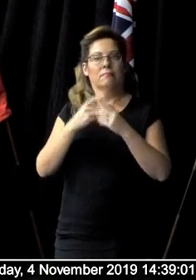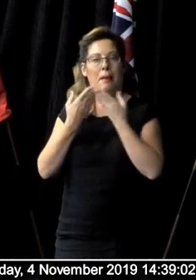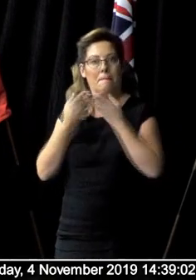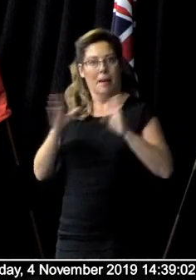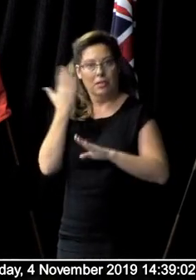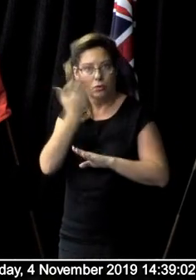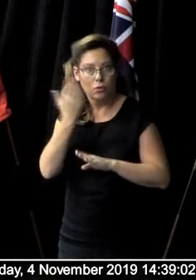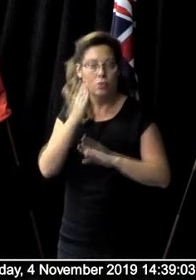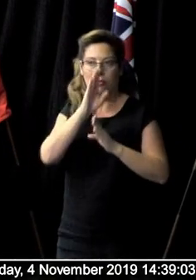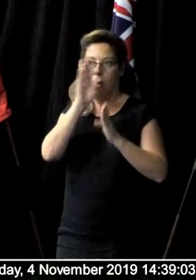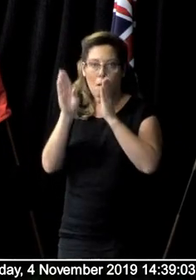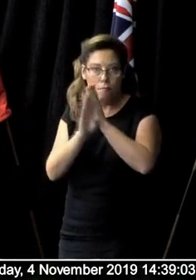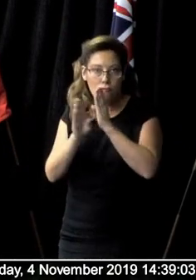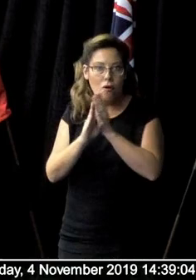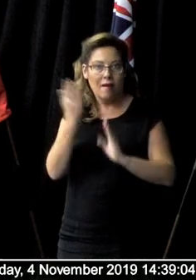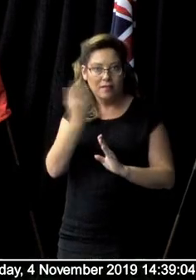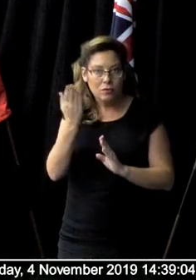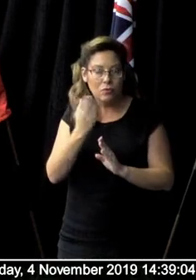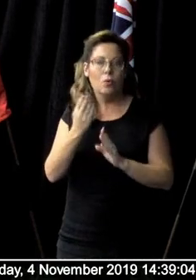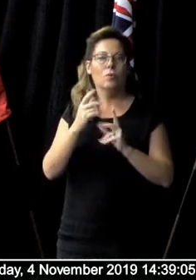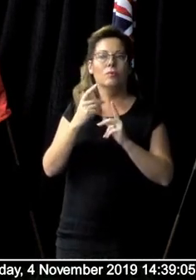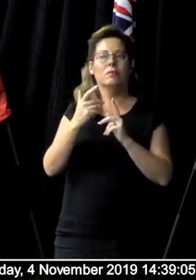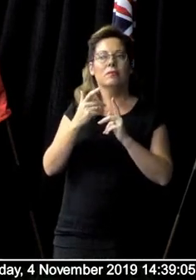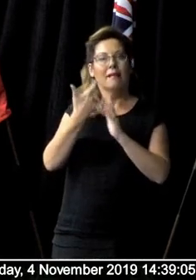..experience as a parent? Exactly. Okay.